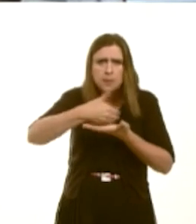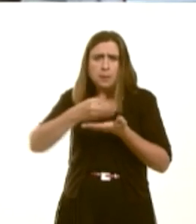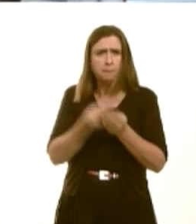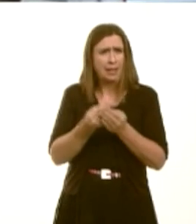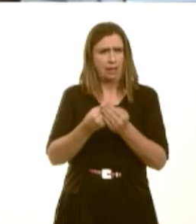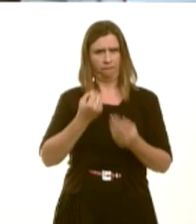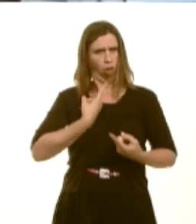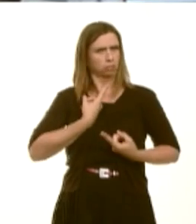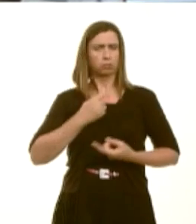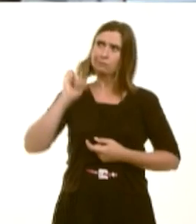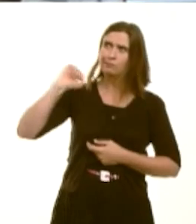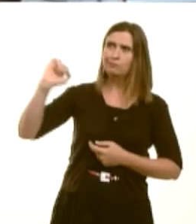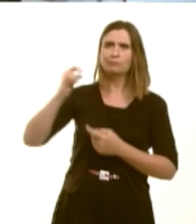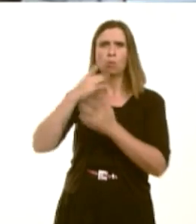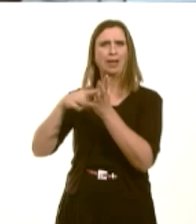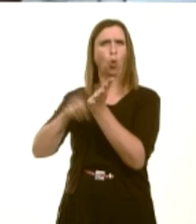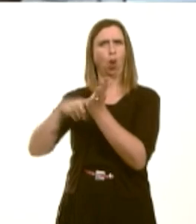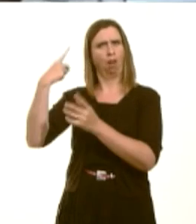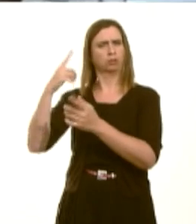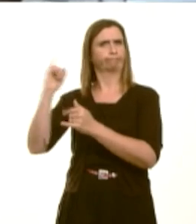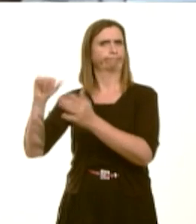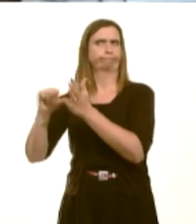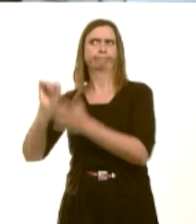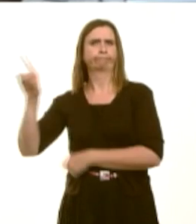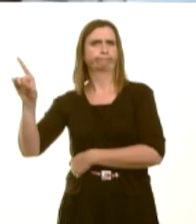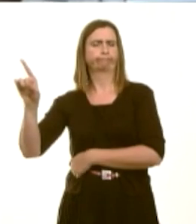that were committed in Whitehall. In the same way, local authorities canít be reasonably